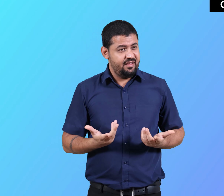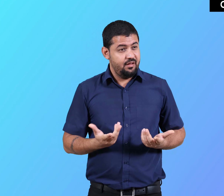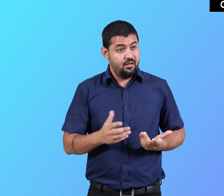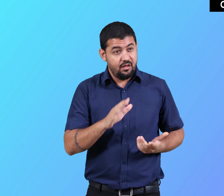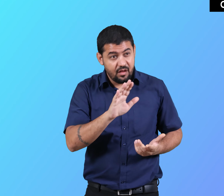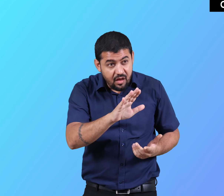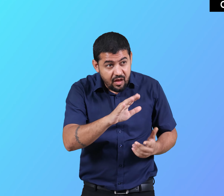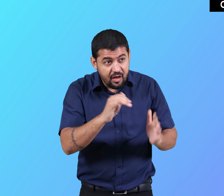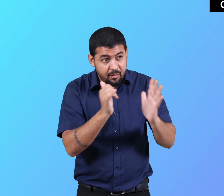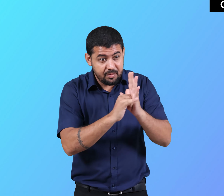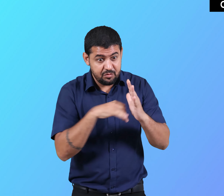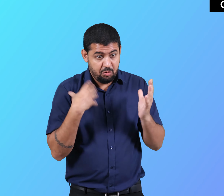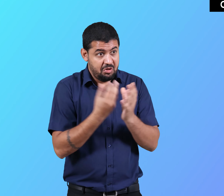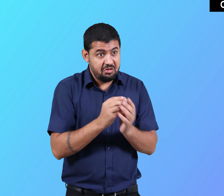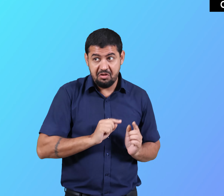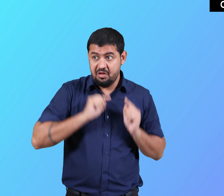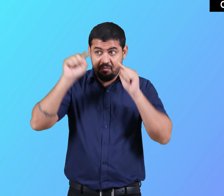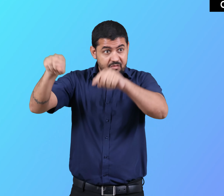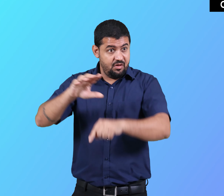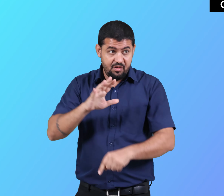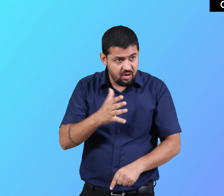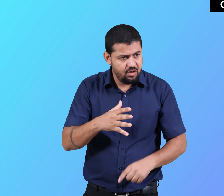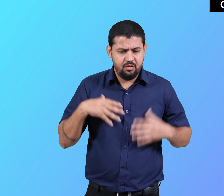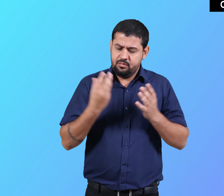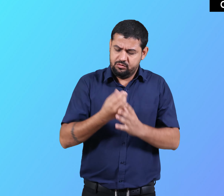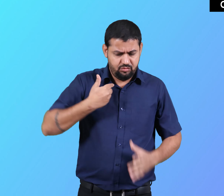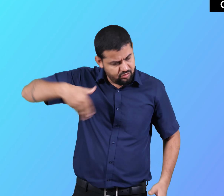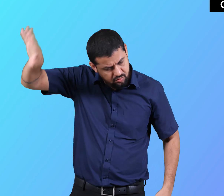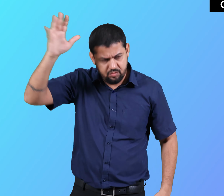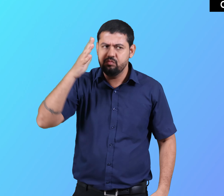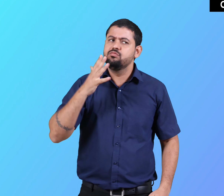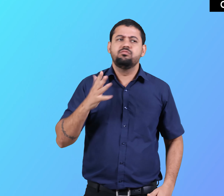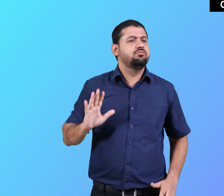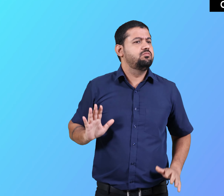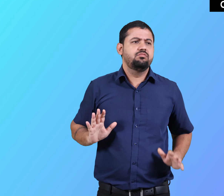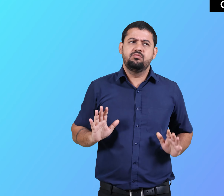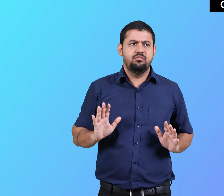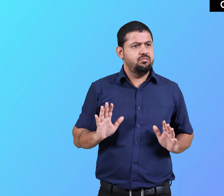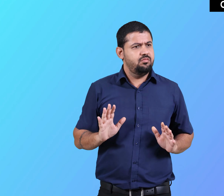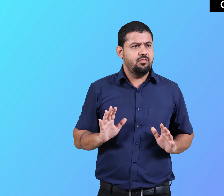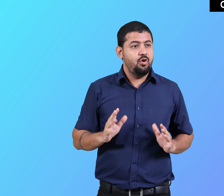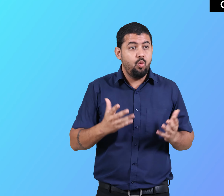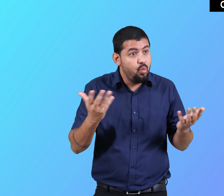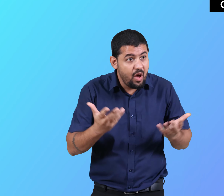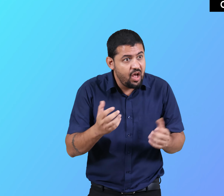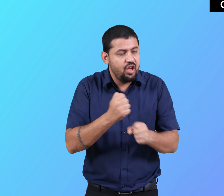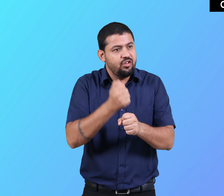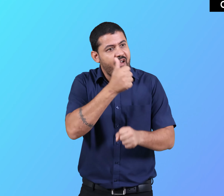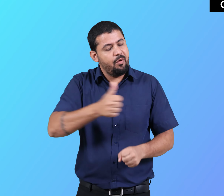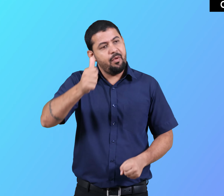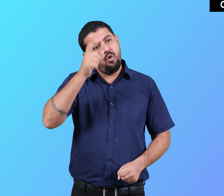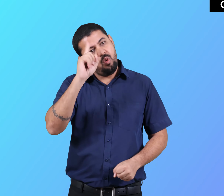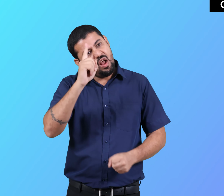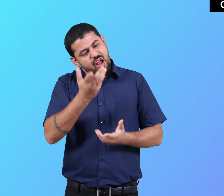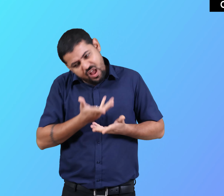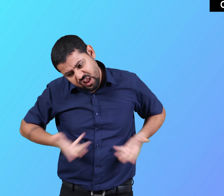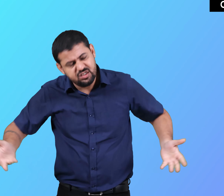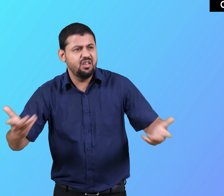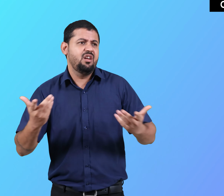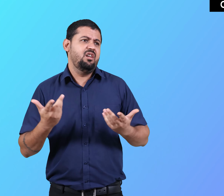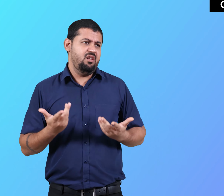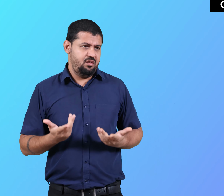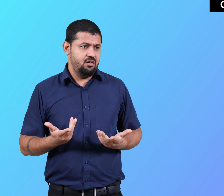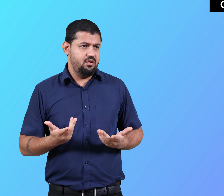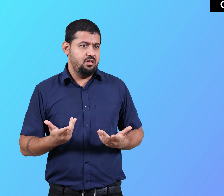But if you refuse to send Benjamin, we will not go. The man warned us to not come back without him.”